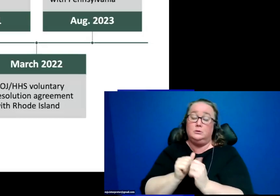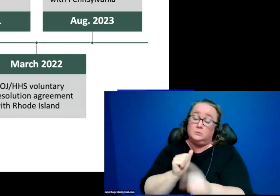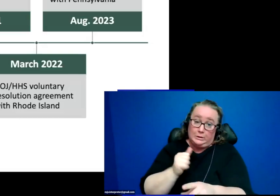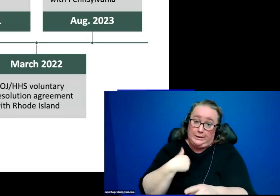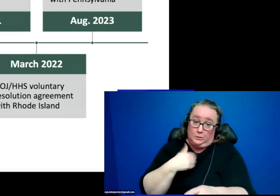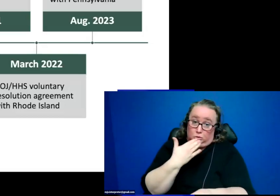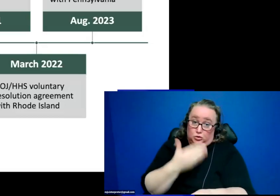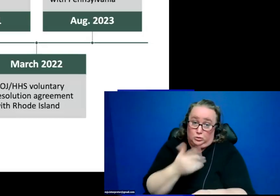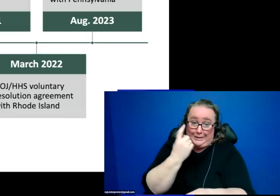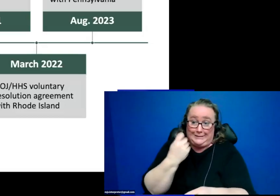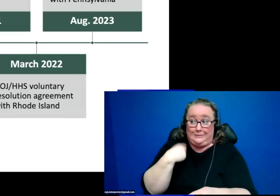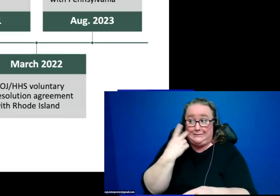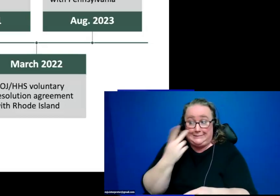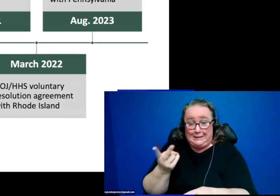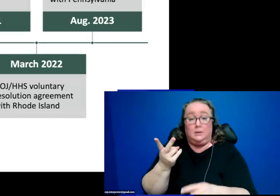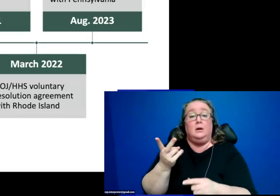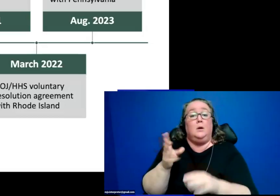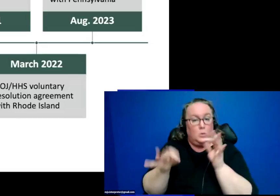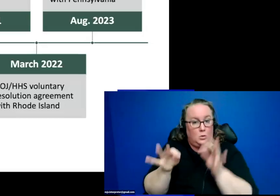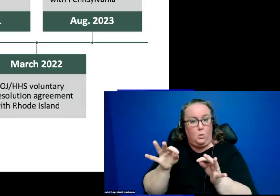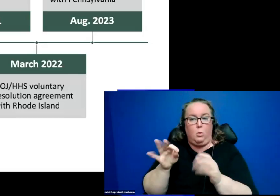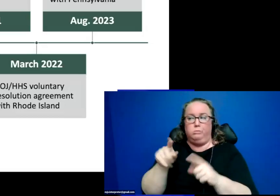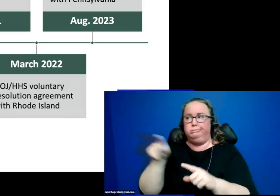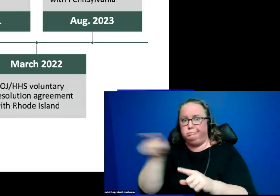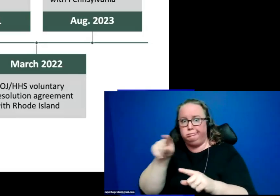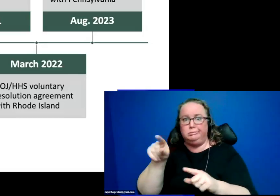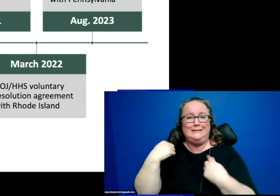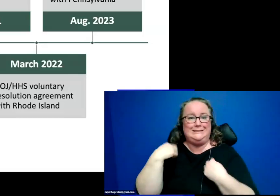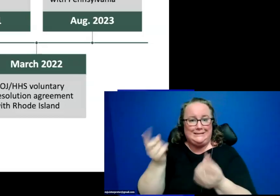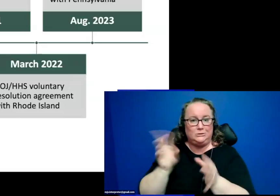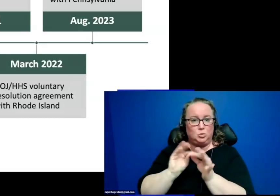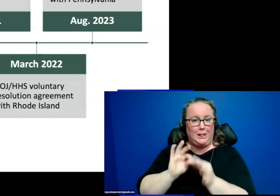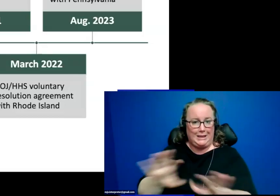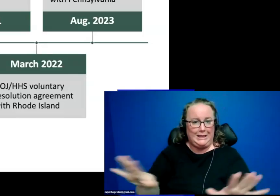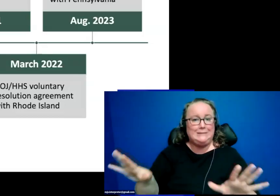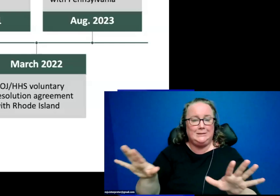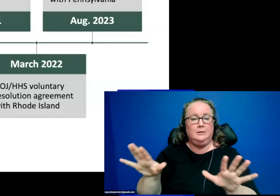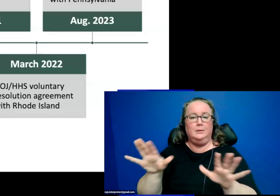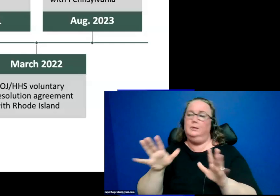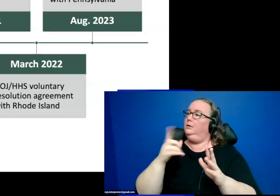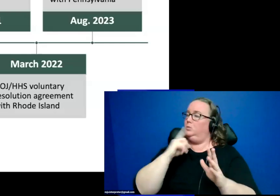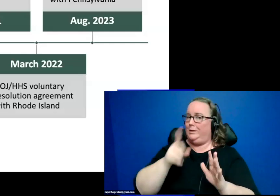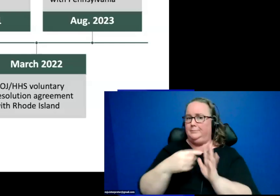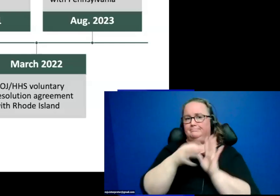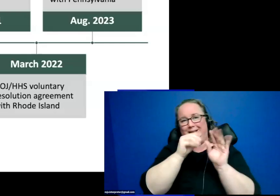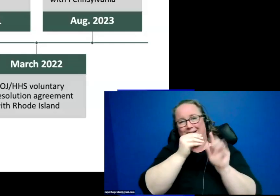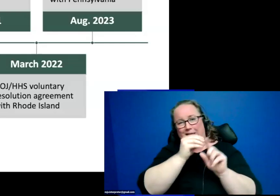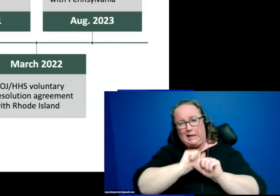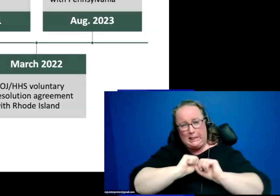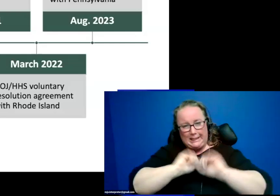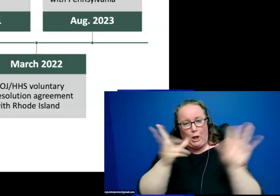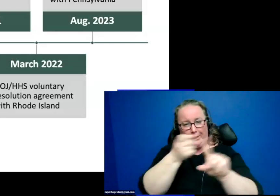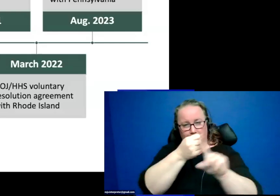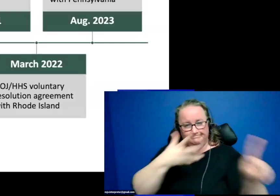it several times since its release. It really does detail exactly what agencies' obligations are. So for those of you on this webinar,